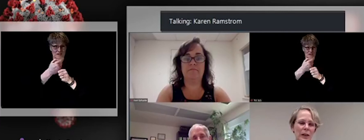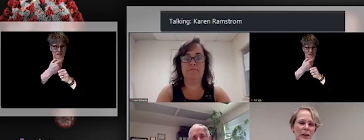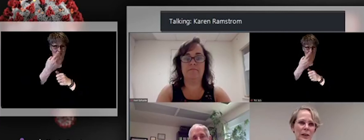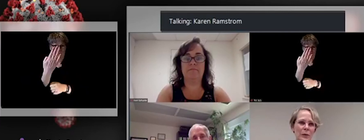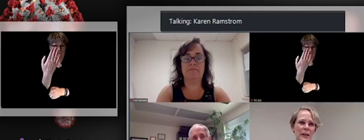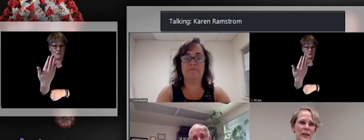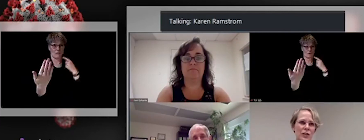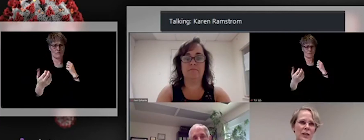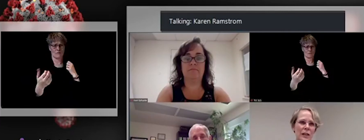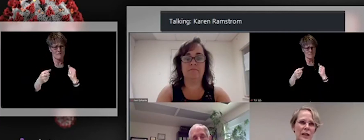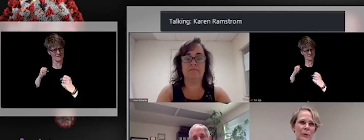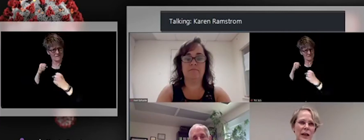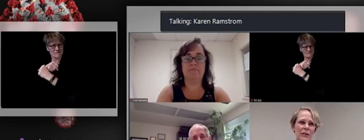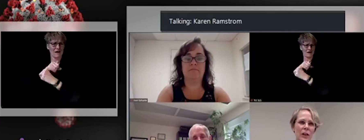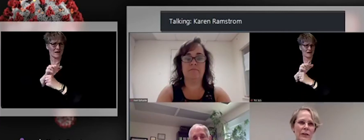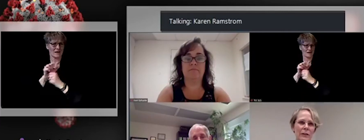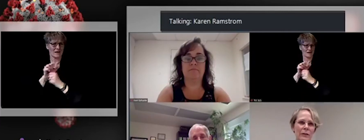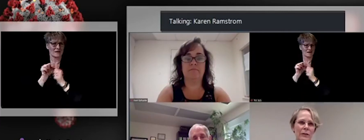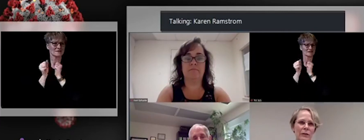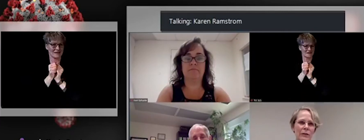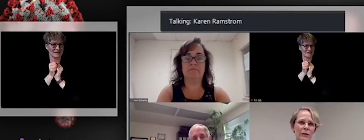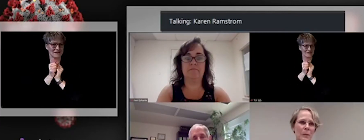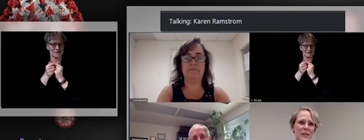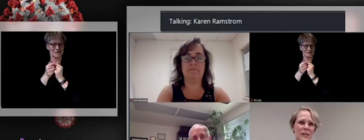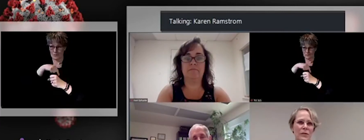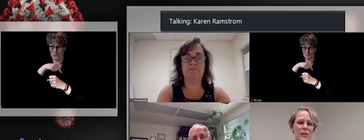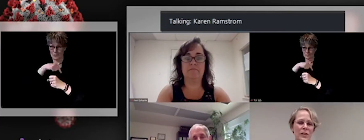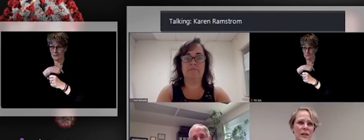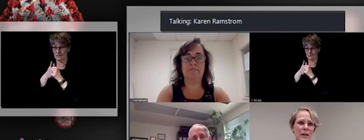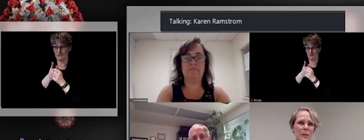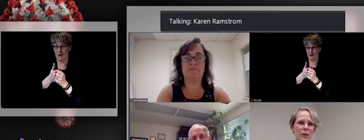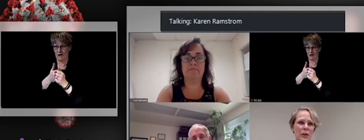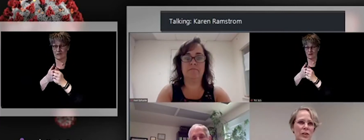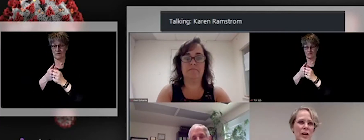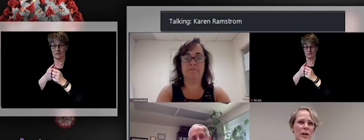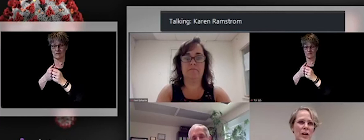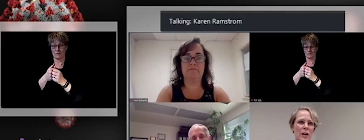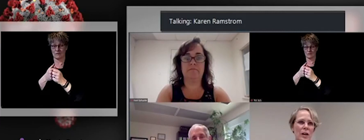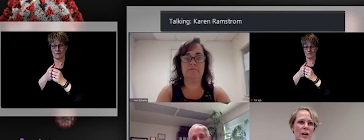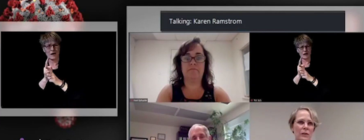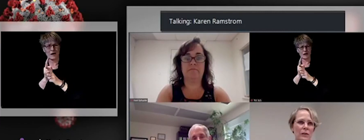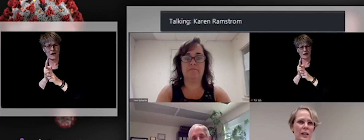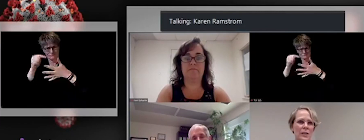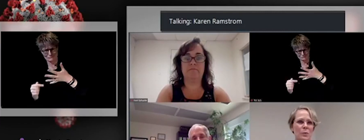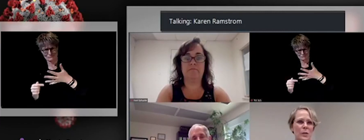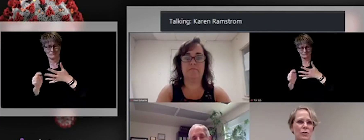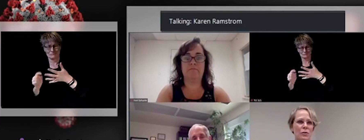moving in the right direction and our businesses have done a great job modifications. We do